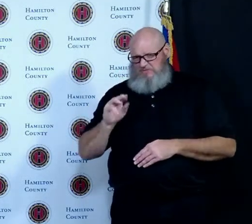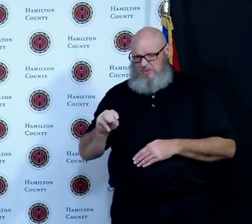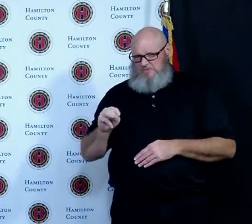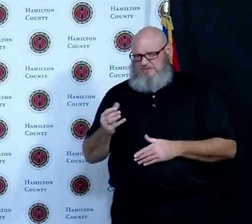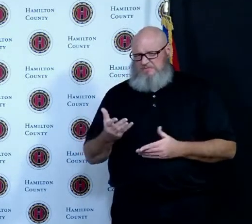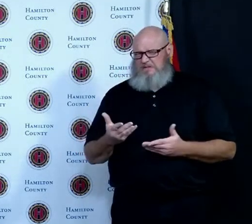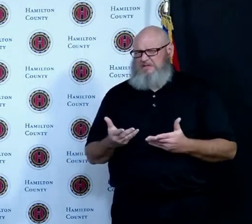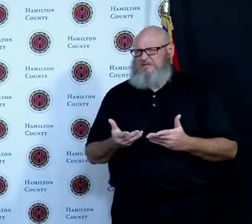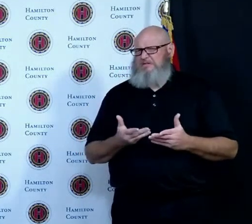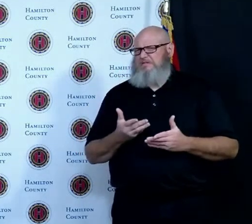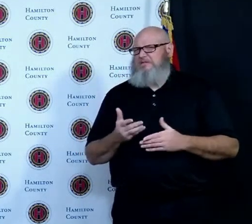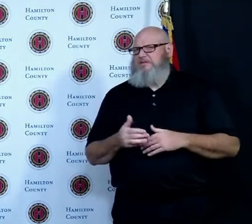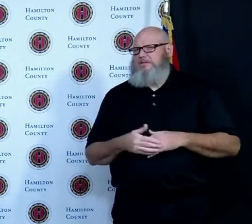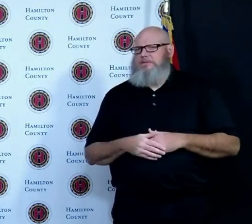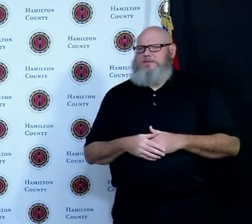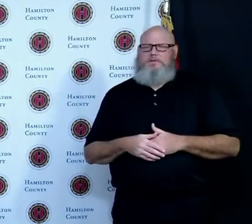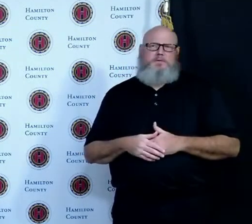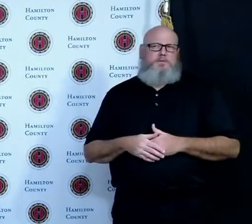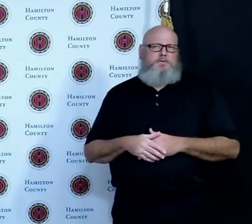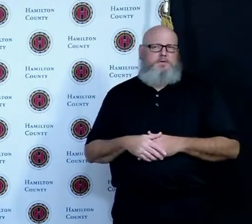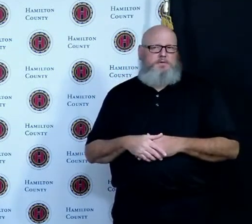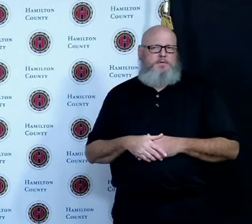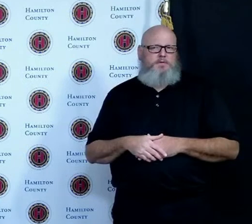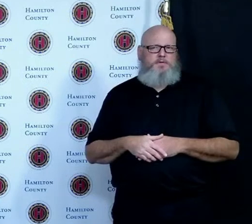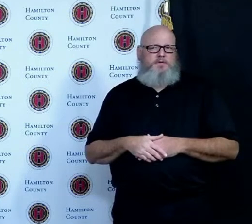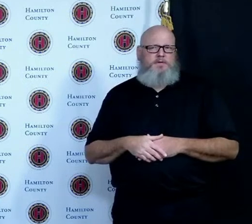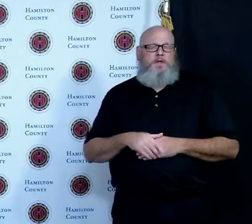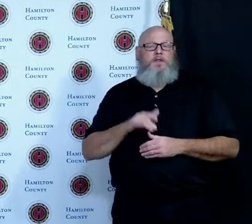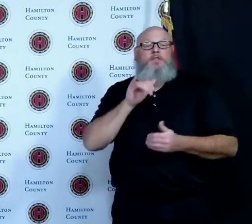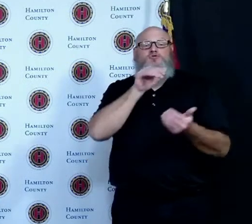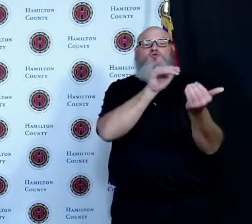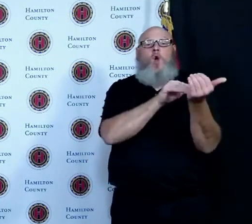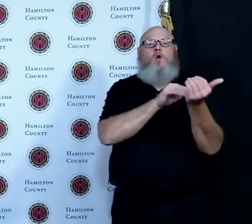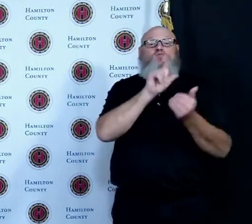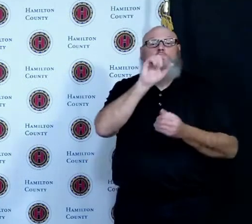way Dr Lofgren talked about a process you know we're looking really to get the doses into those